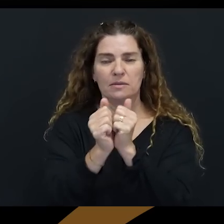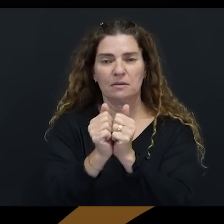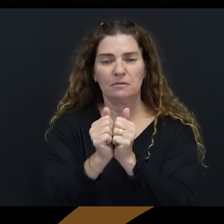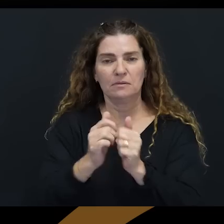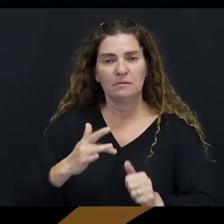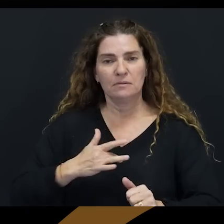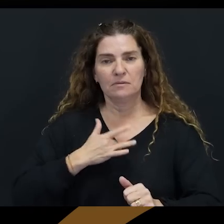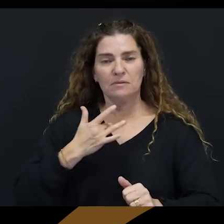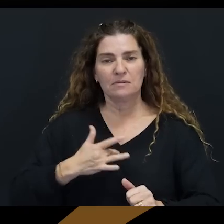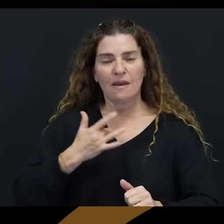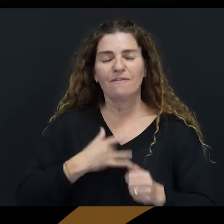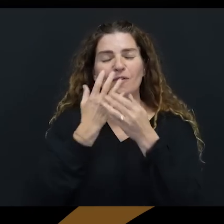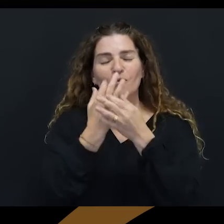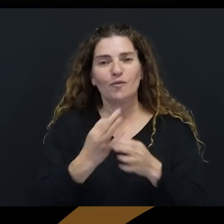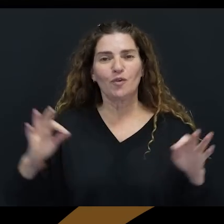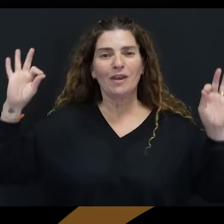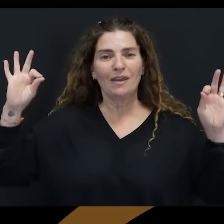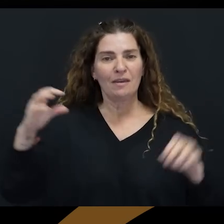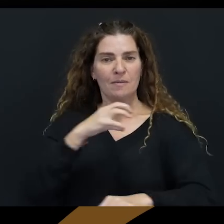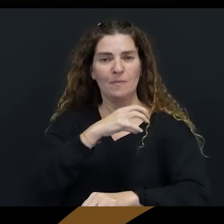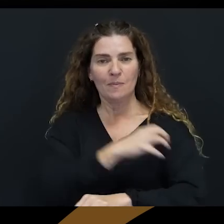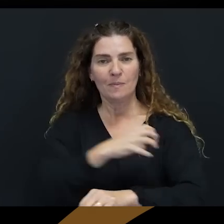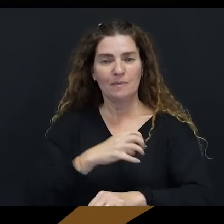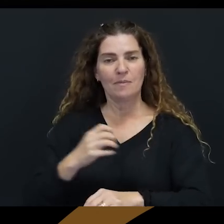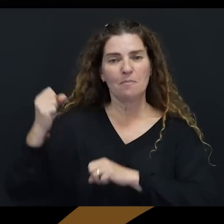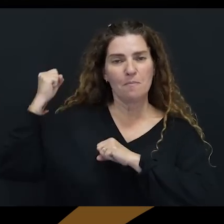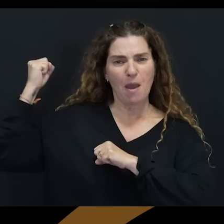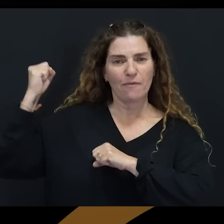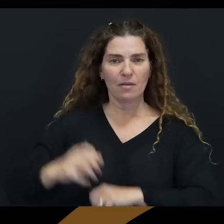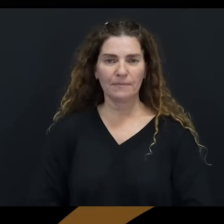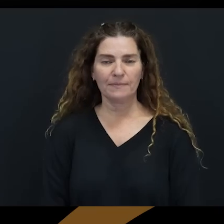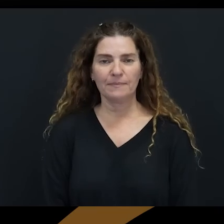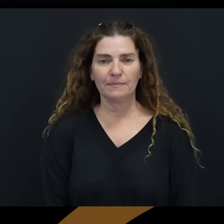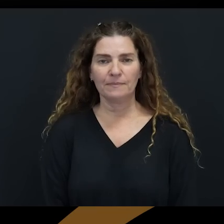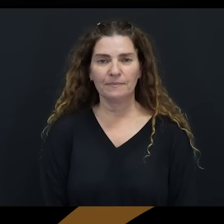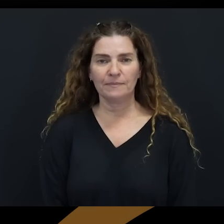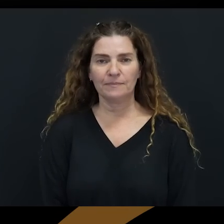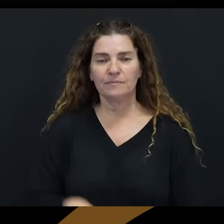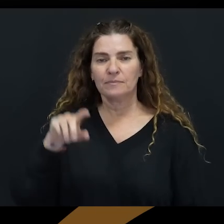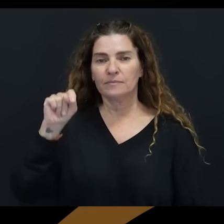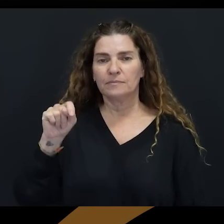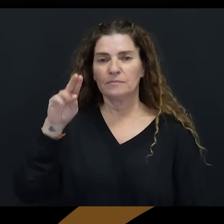I feel powerful. (Tapping) (Panting) The track makes everyone equal.